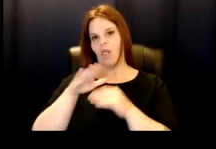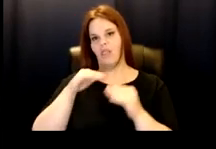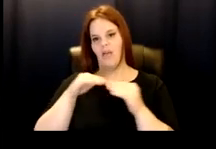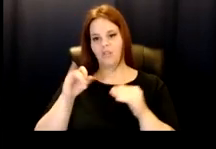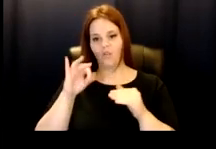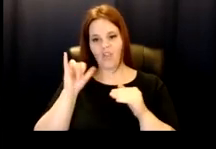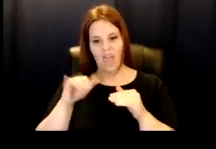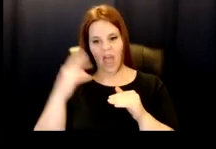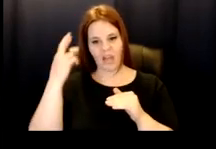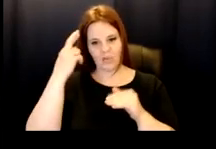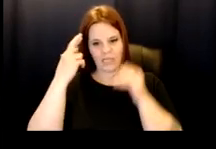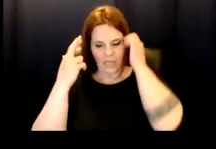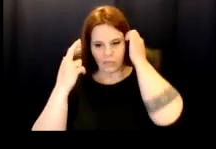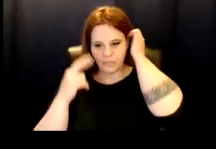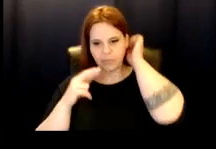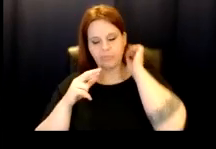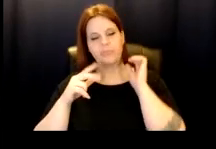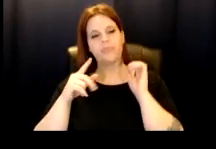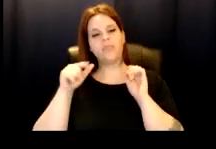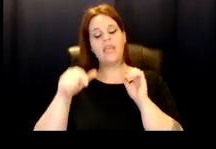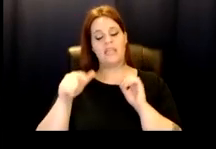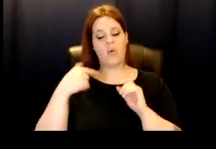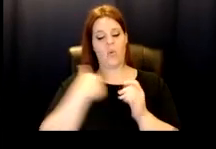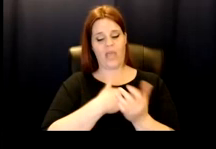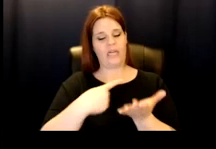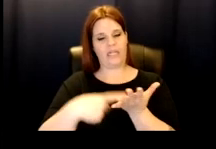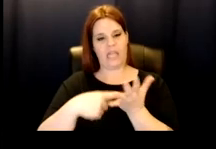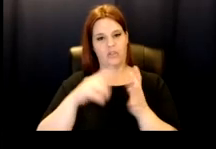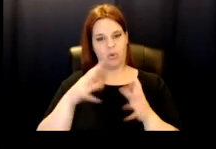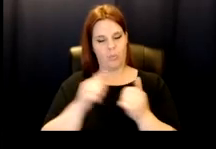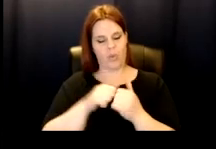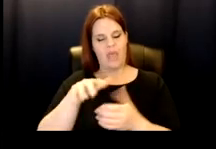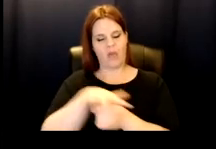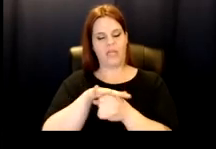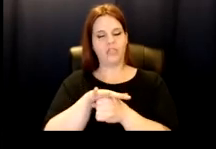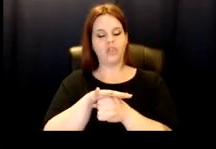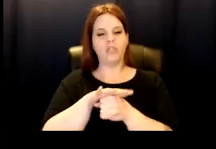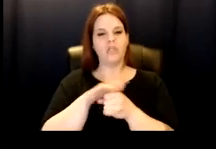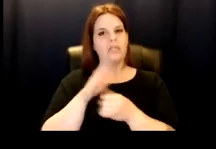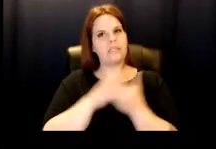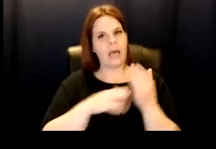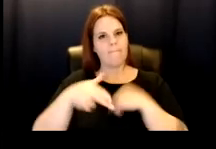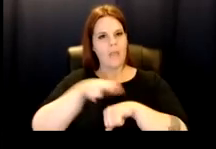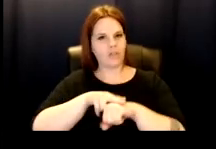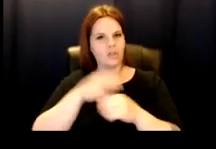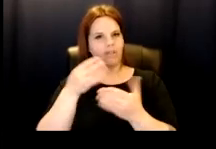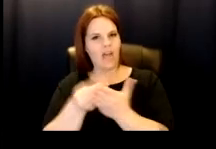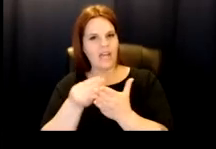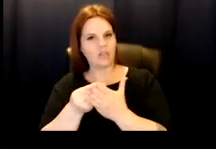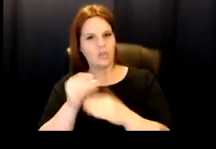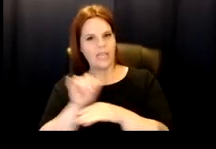a discussion group with regional, I think some national financial industry representatives.